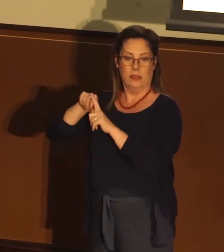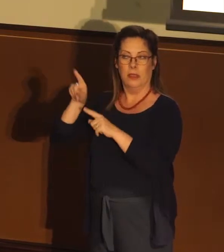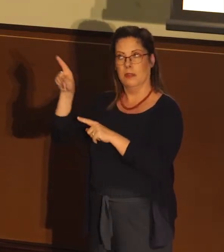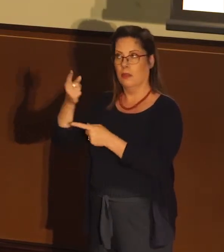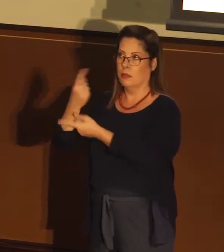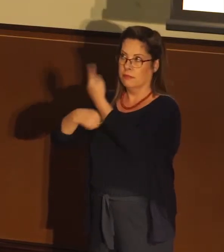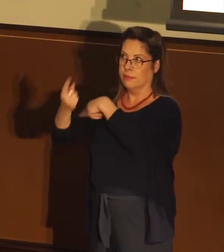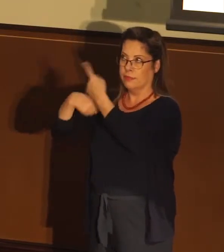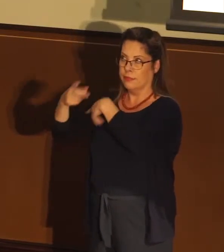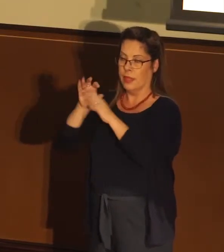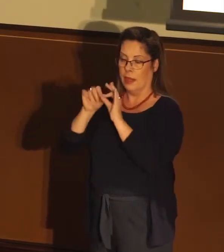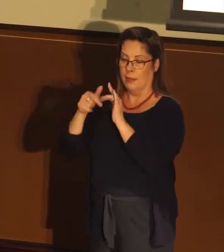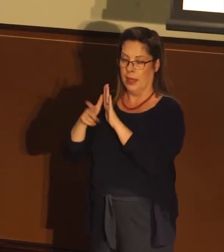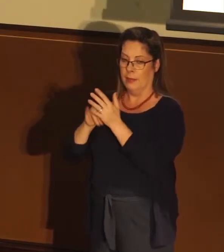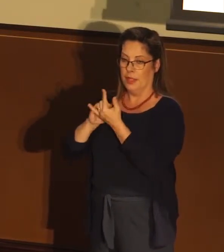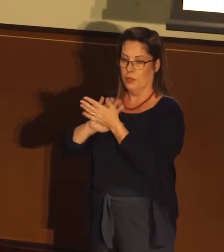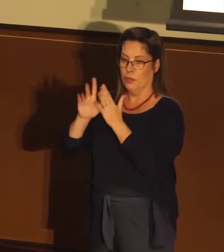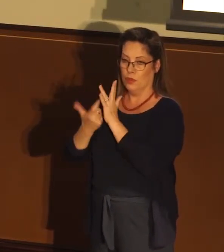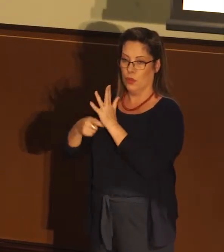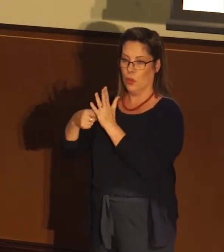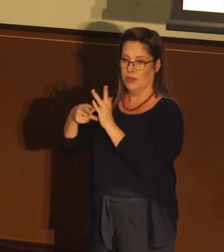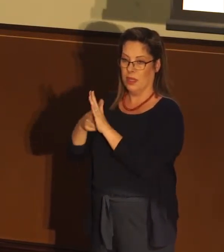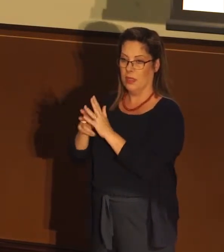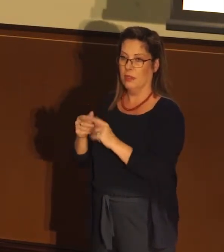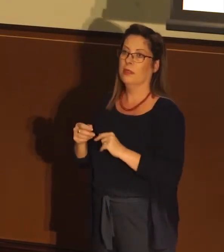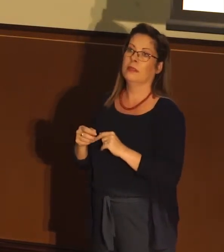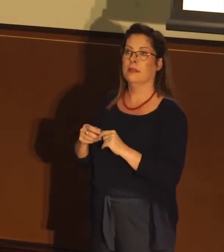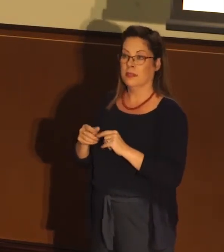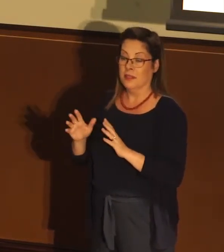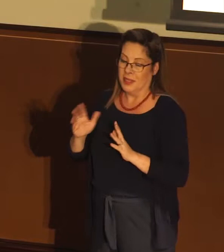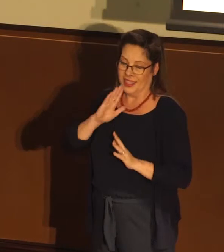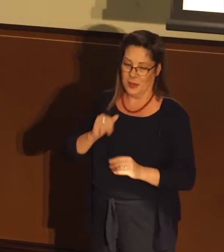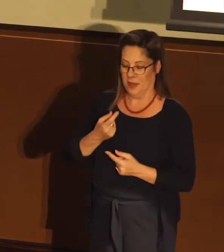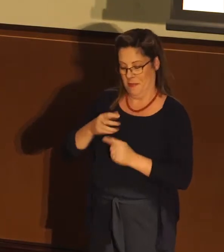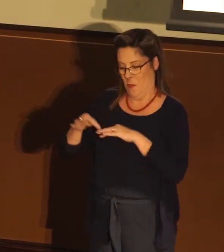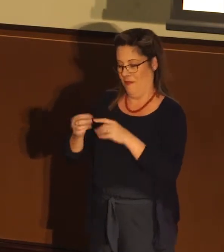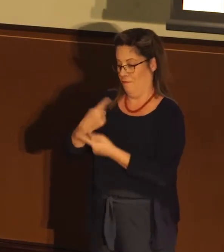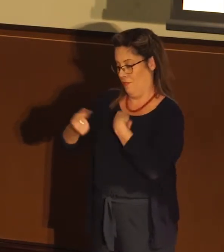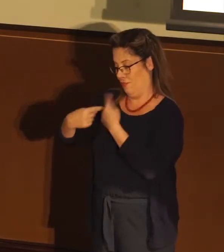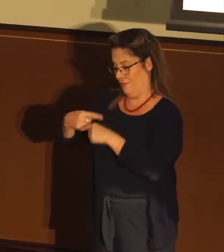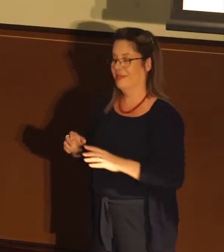So I thought there was a bit of joy happening there, so...